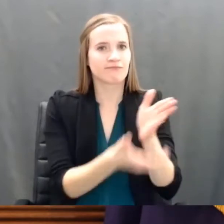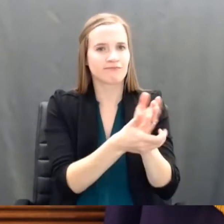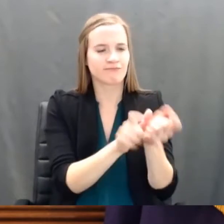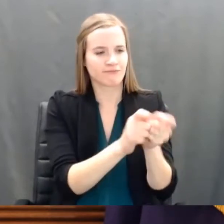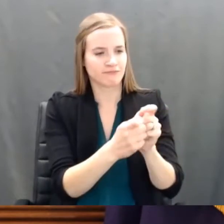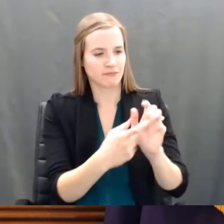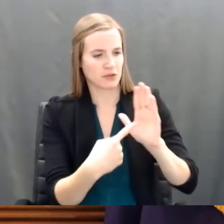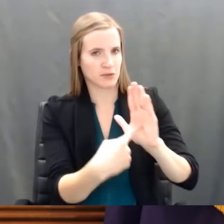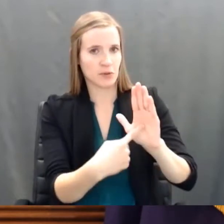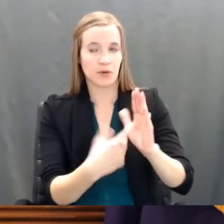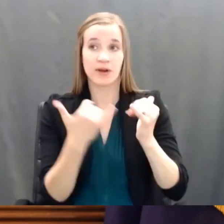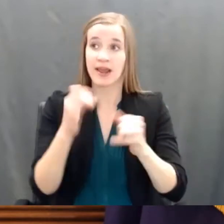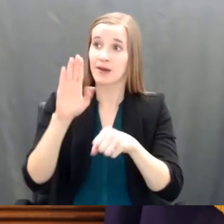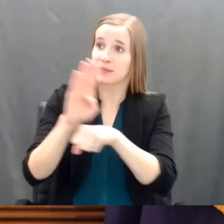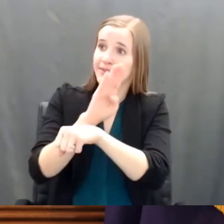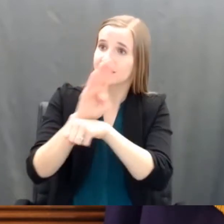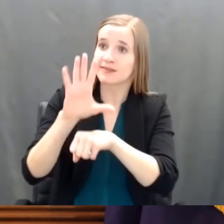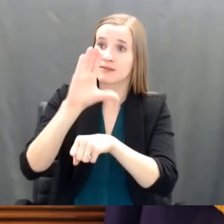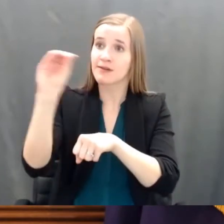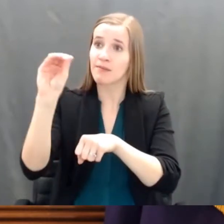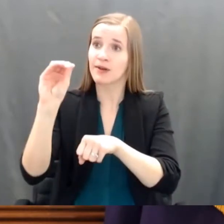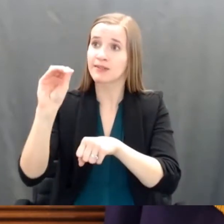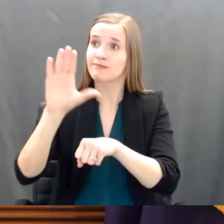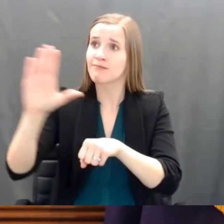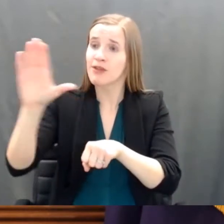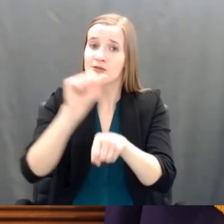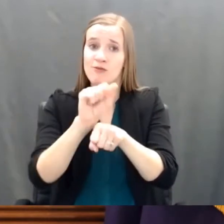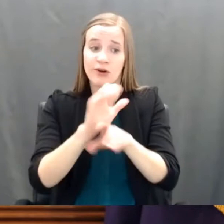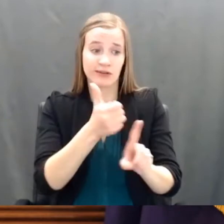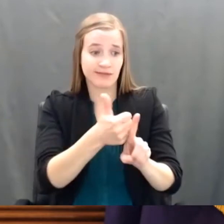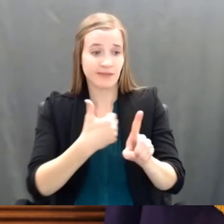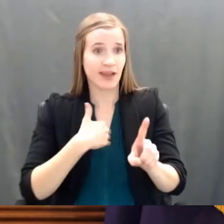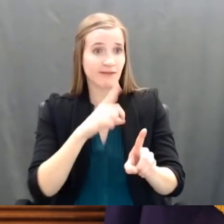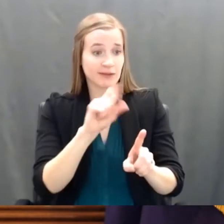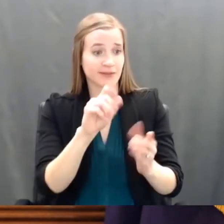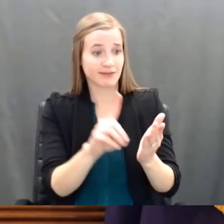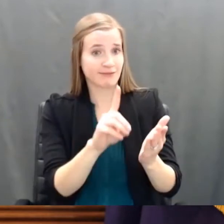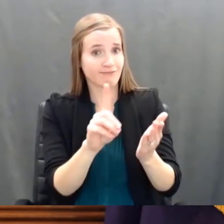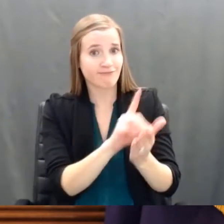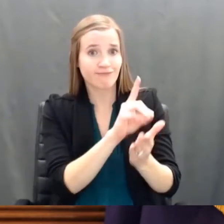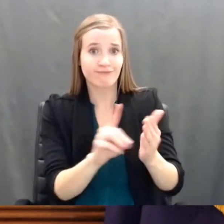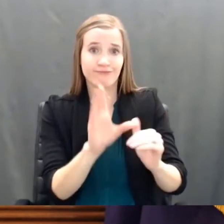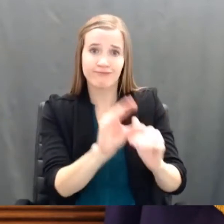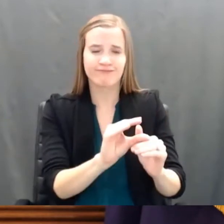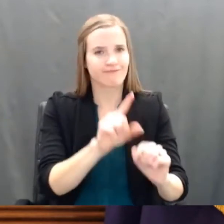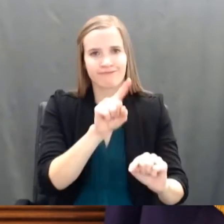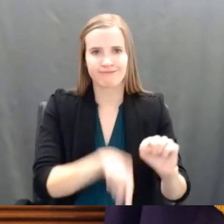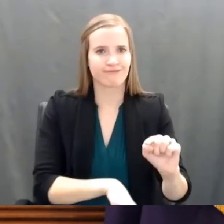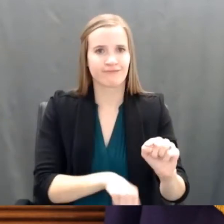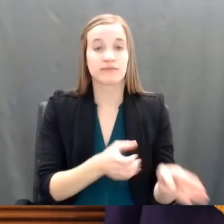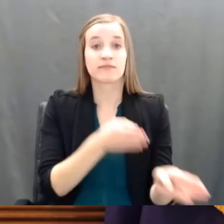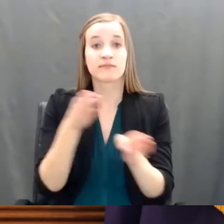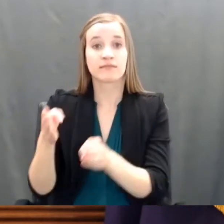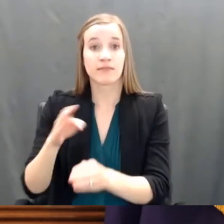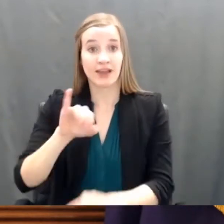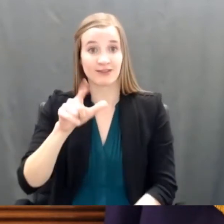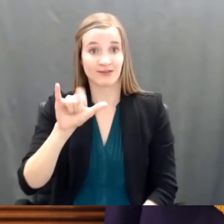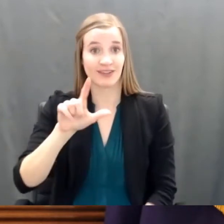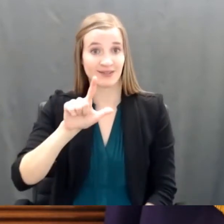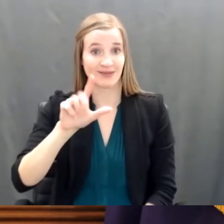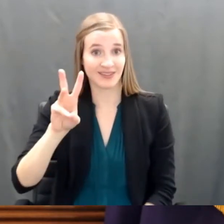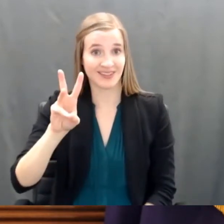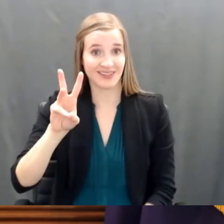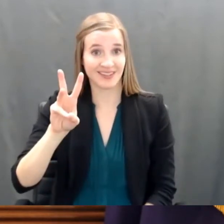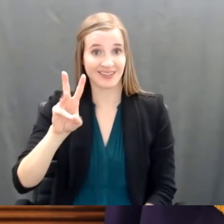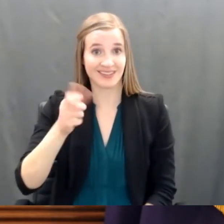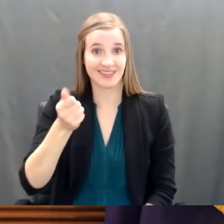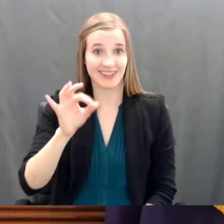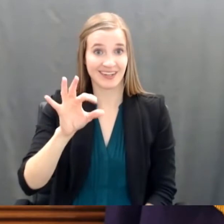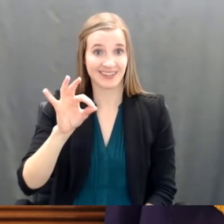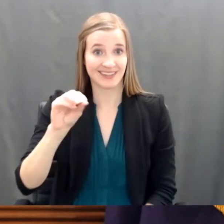disabilities. And on July 26, 1990, George H. Bush signed into law the Americans with Disabilities